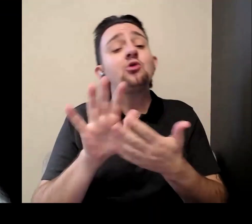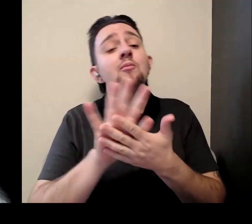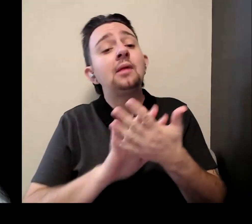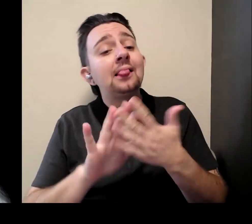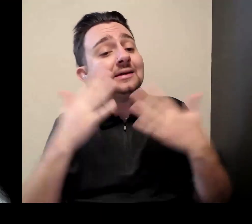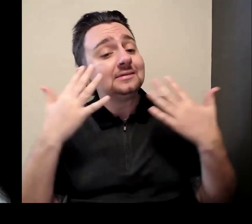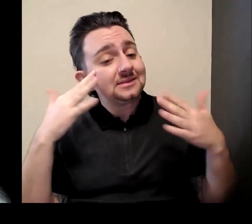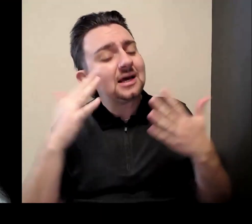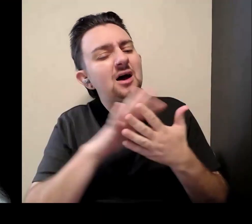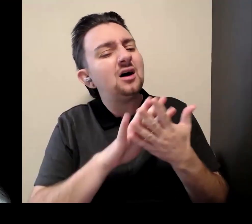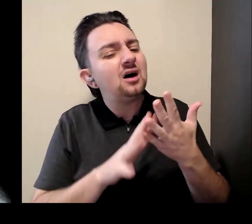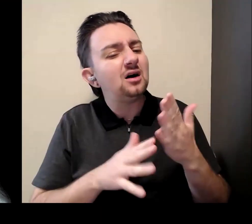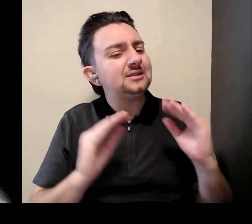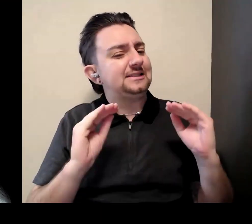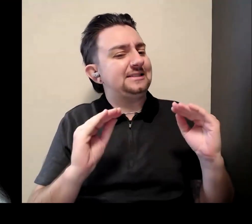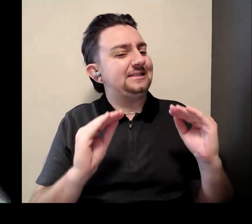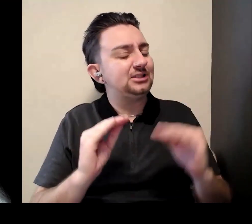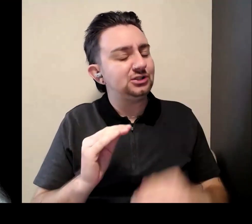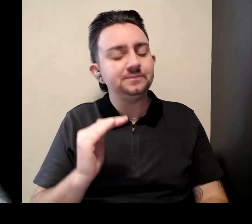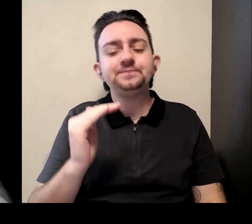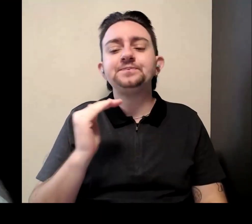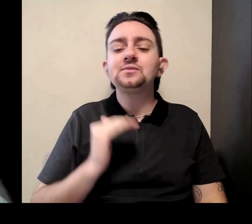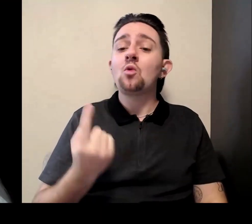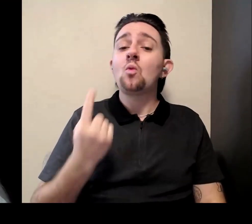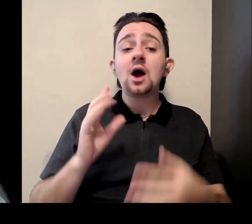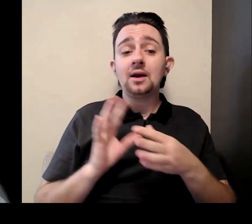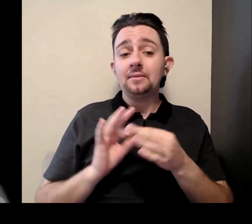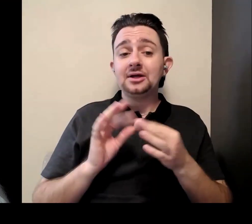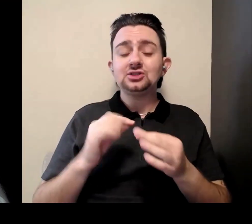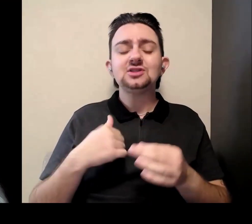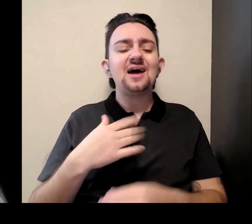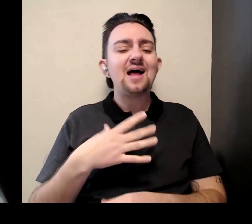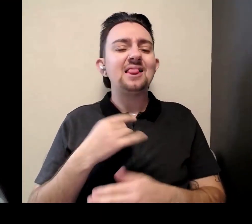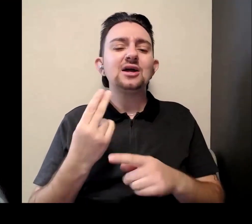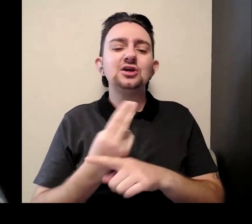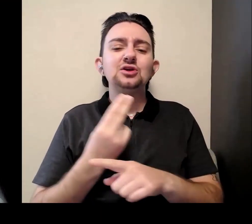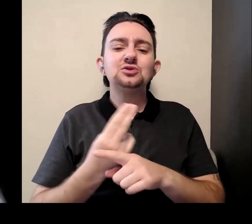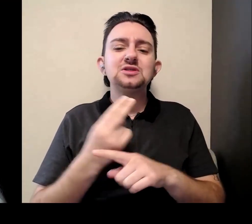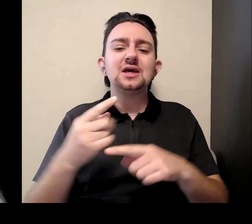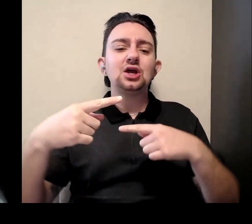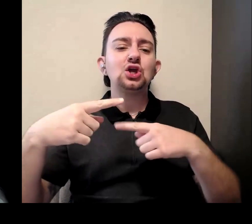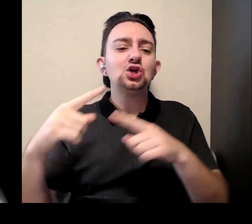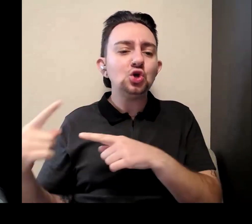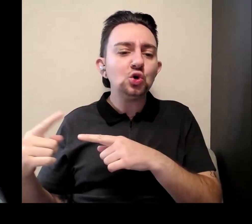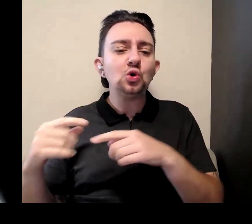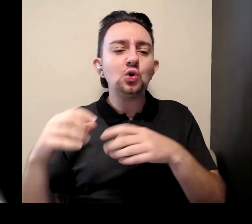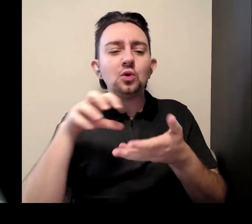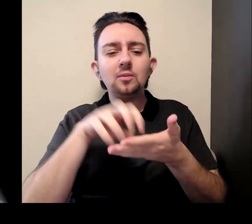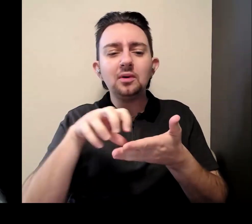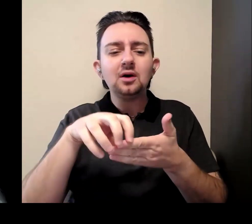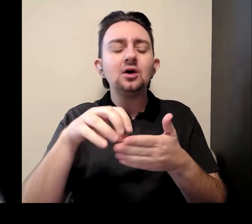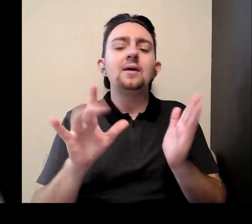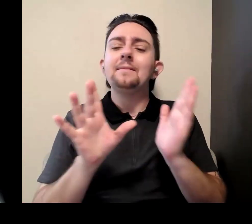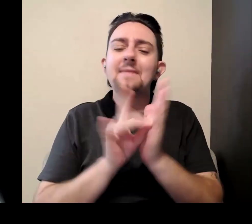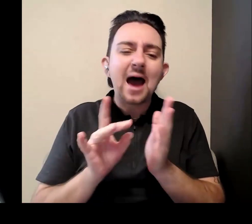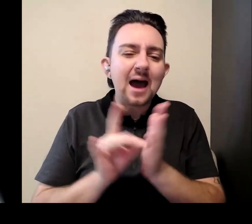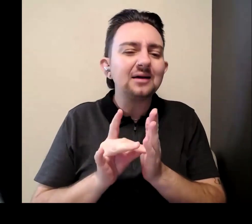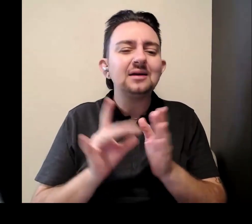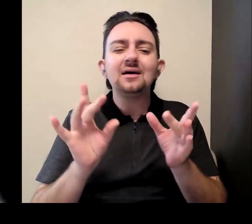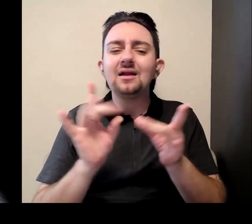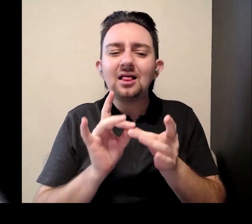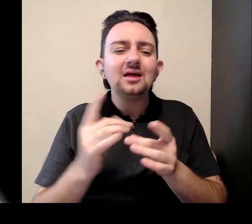One thing to mention is that I really like it when you use cubes or magnets, something that the child has to tangibly move when you're hearing those sounds.